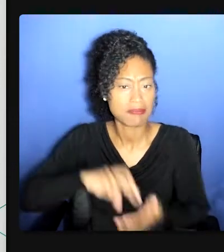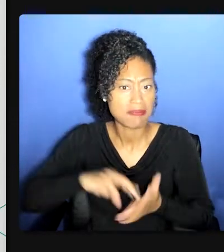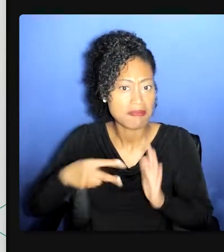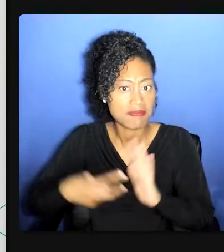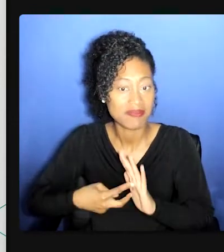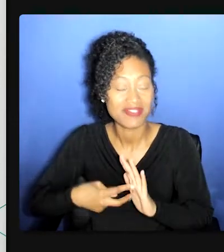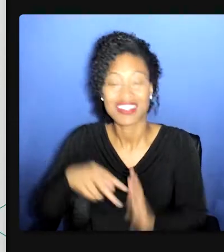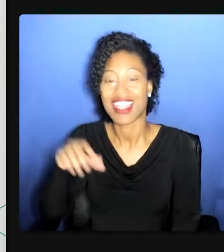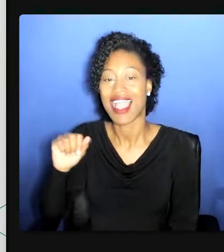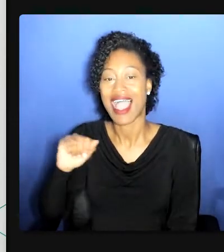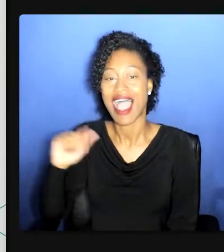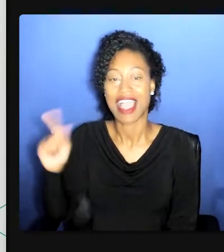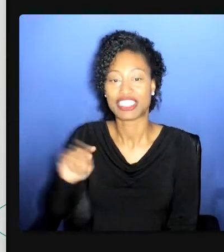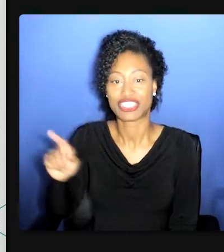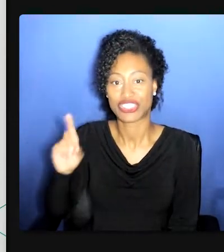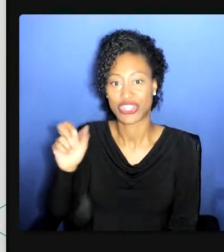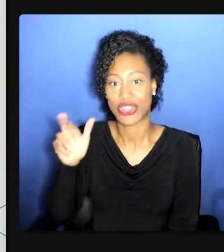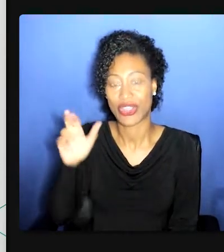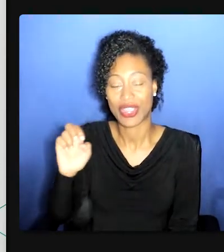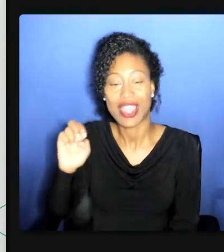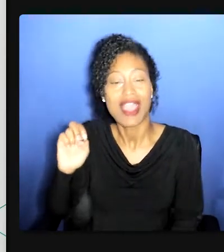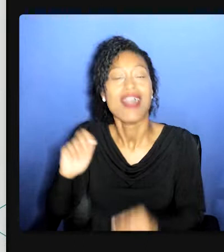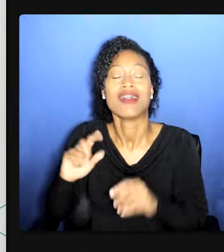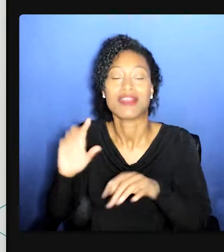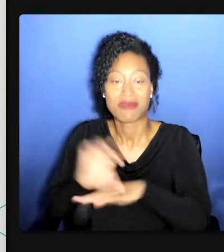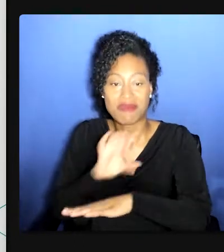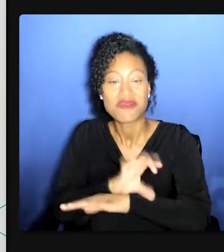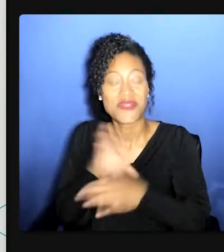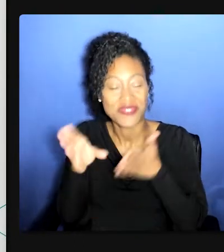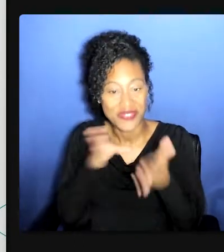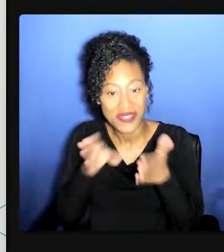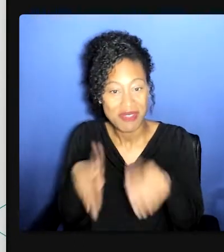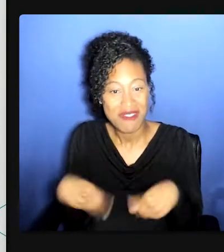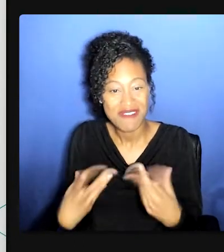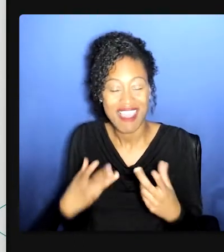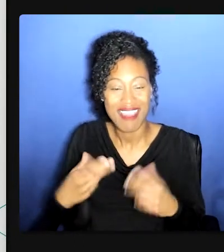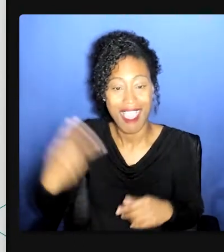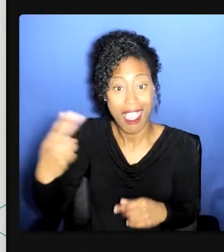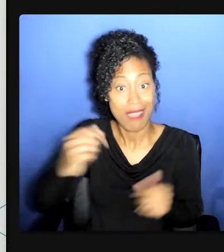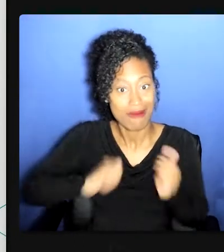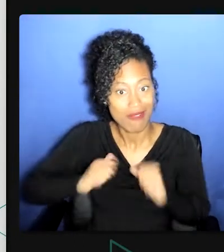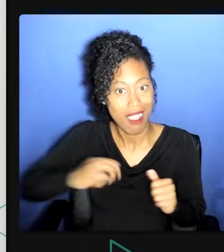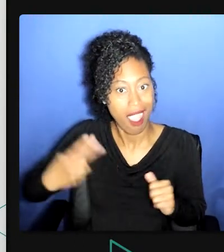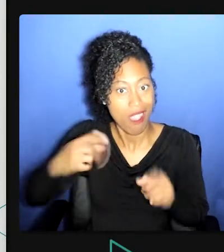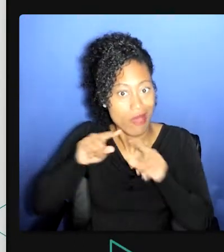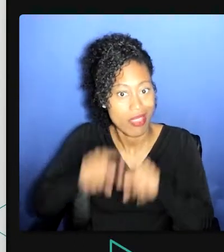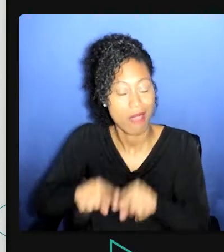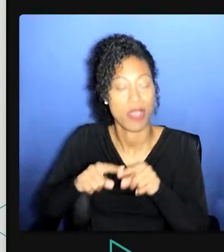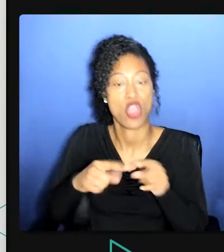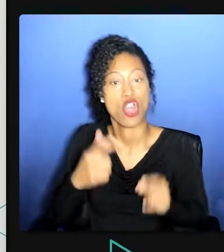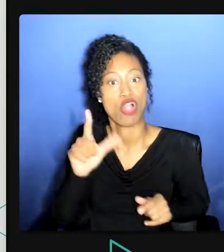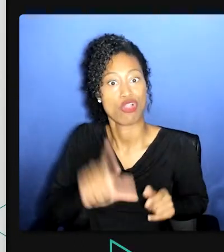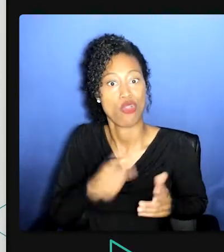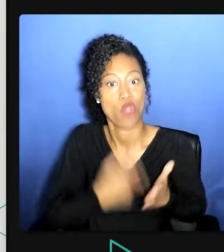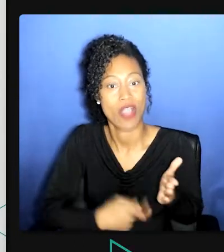MPS is built on Azure's compute services and helps deliver high performance, high reliability, low cost game servers.